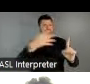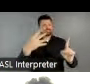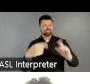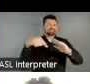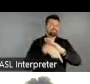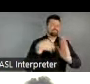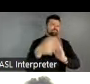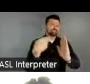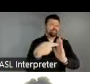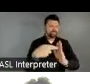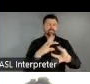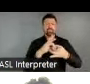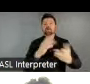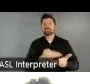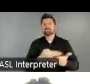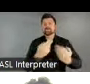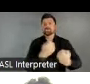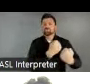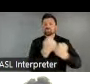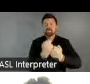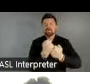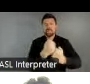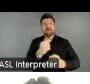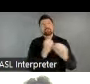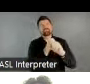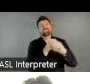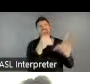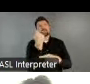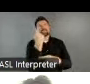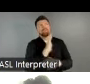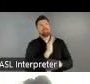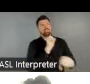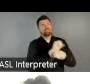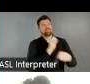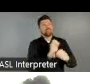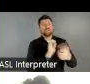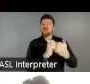and resource with the understanding that our work impacts the arts sector and also